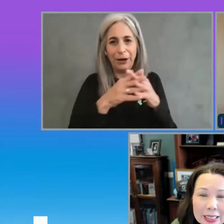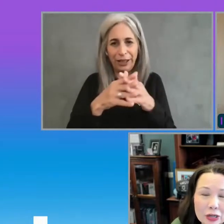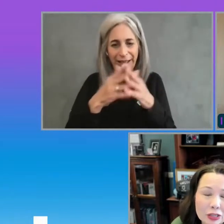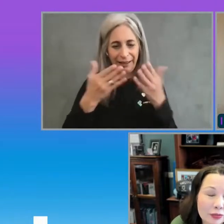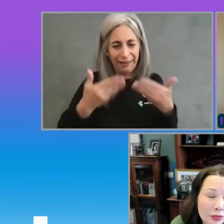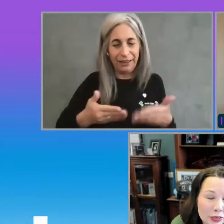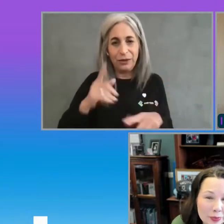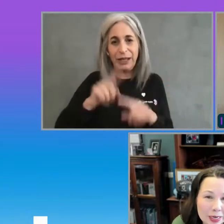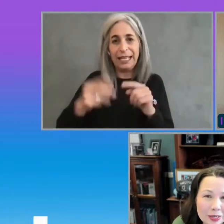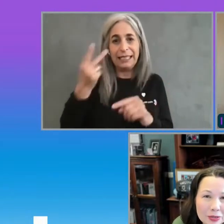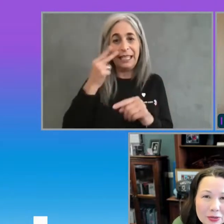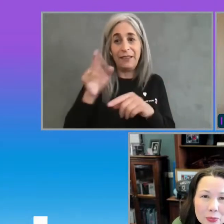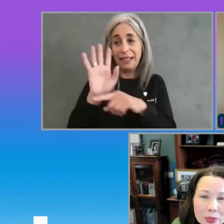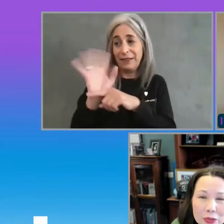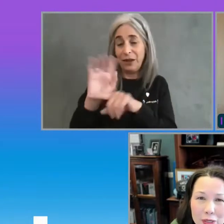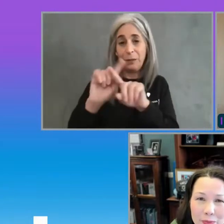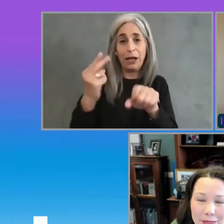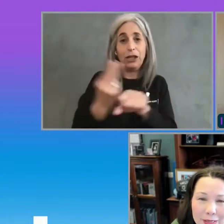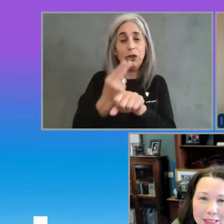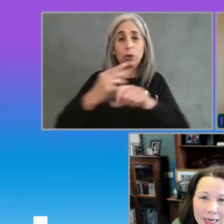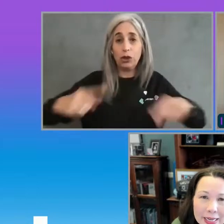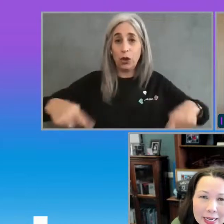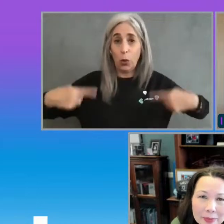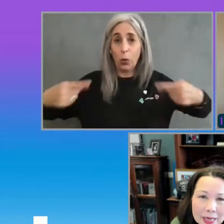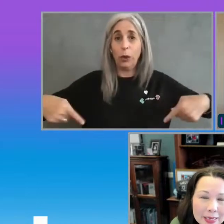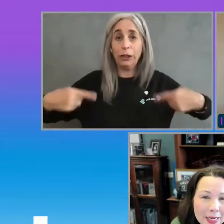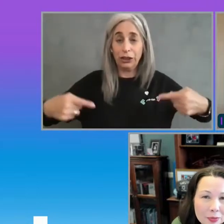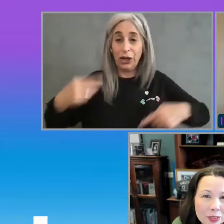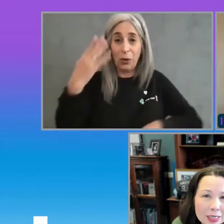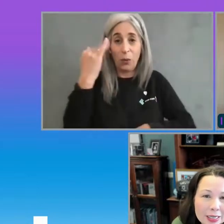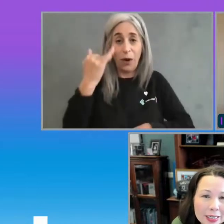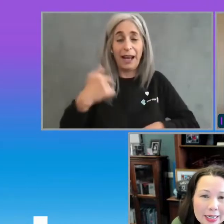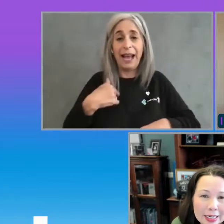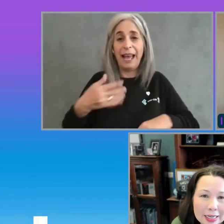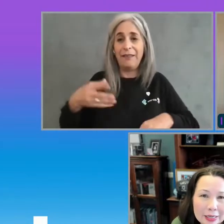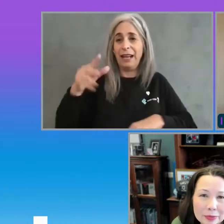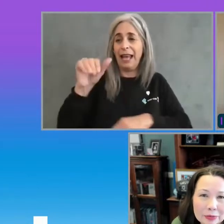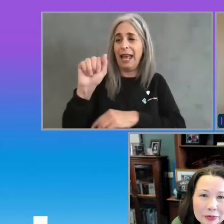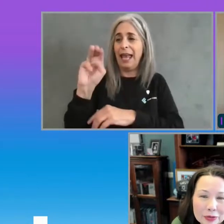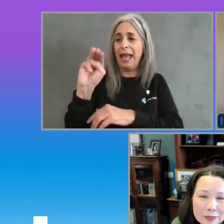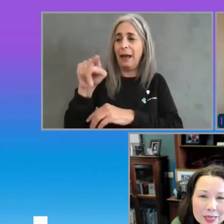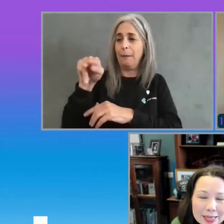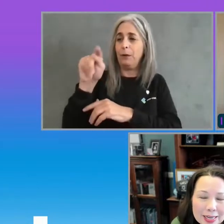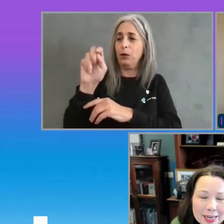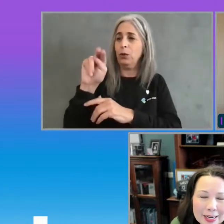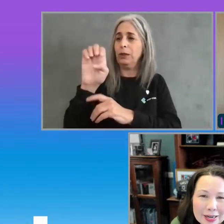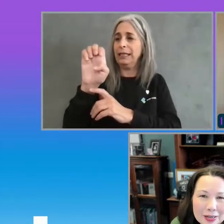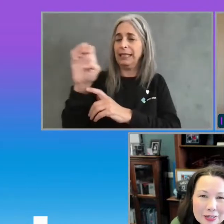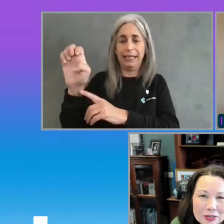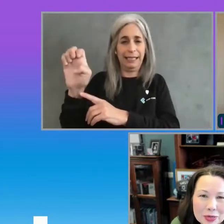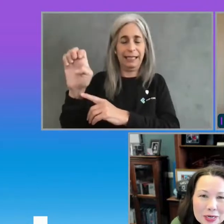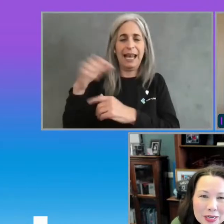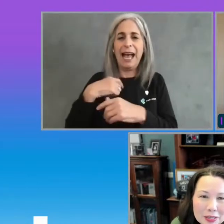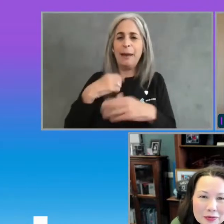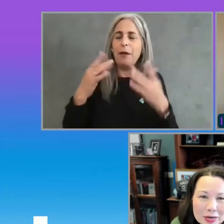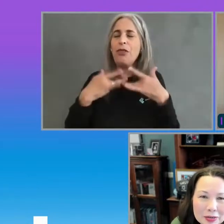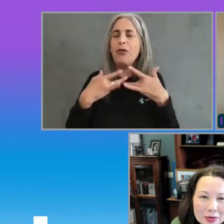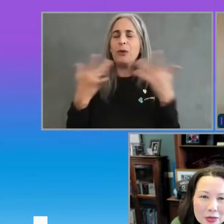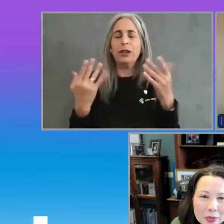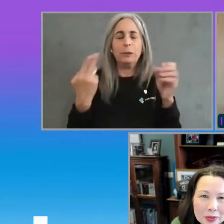you can't see it on this video. But I do use a wheelchair because I am an amputee. And I